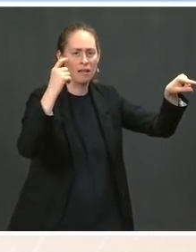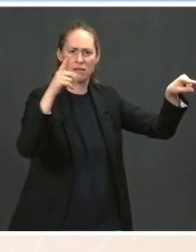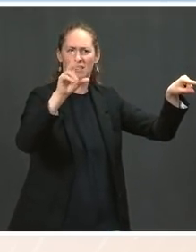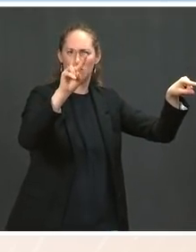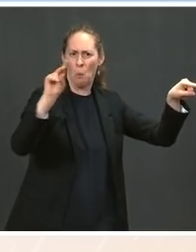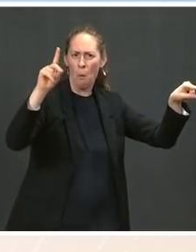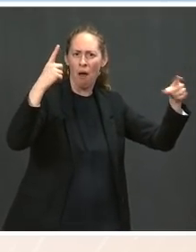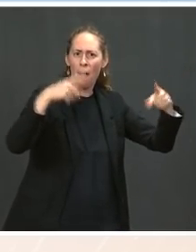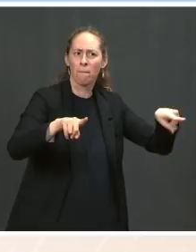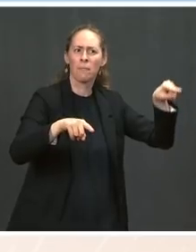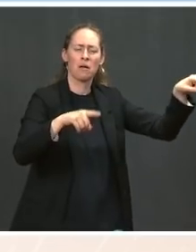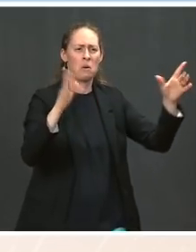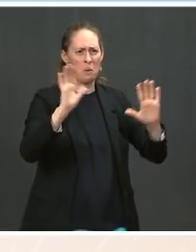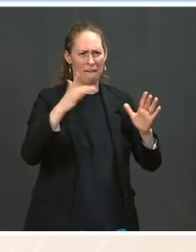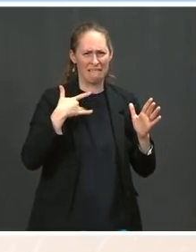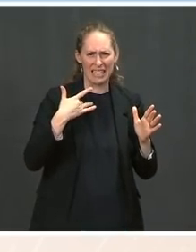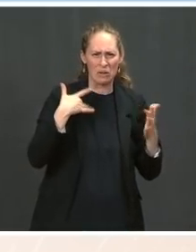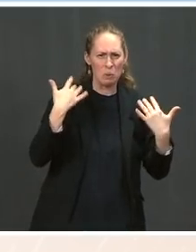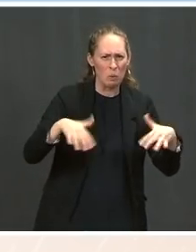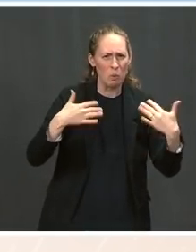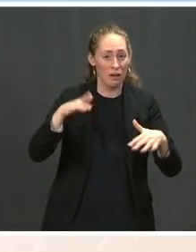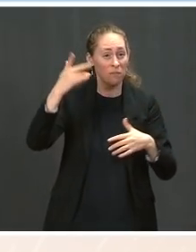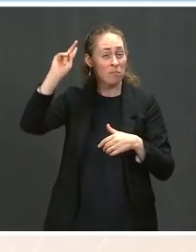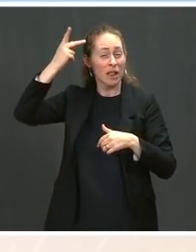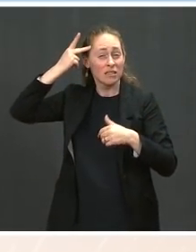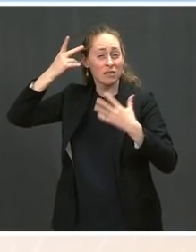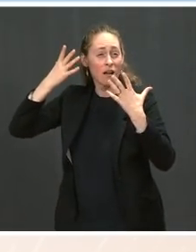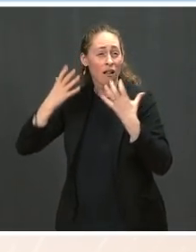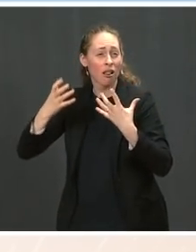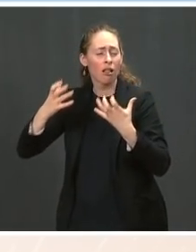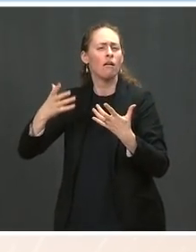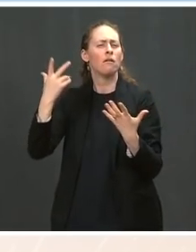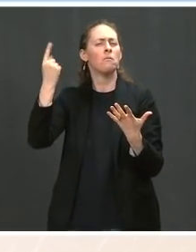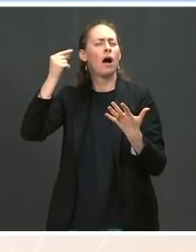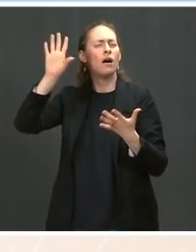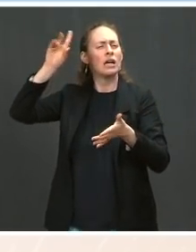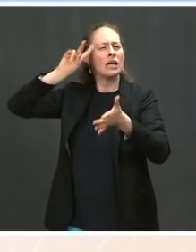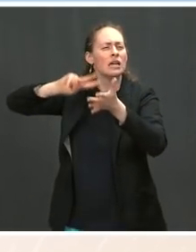And also, do you have anything to share on who came up with that deadline and why?